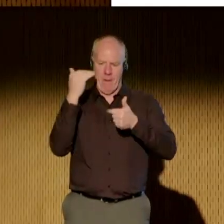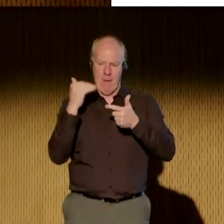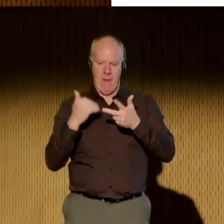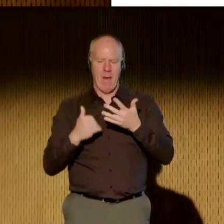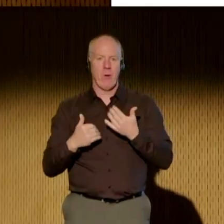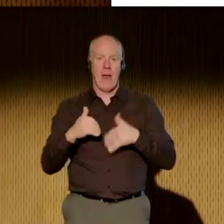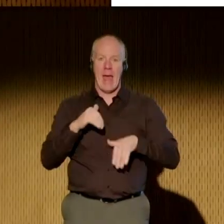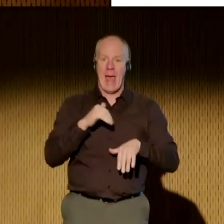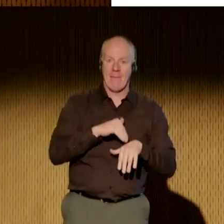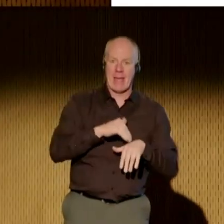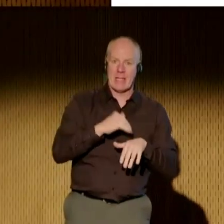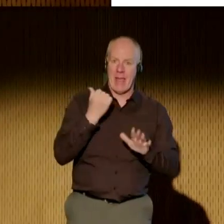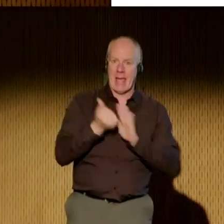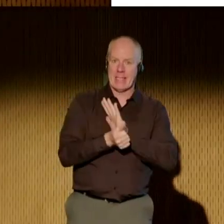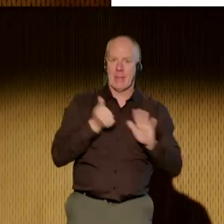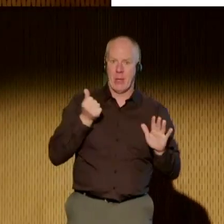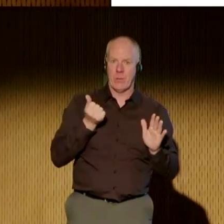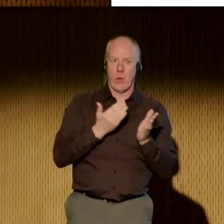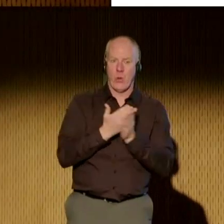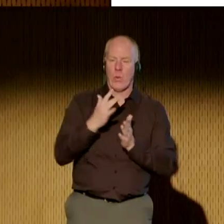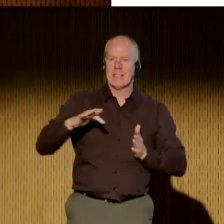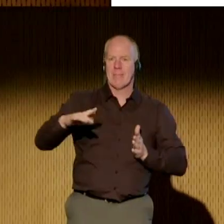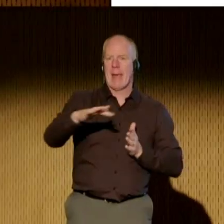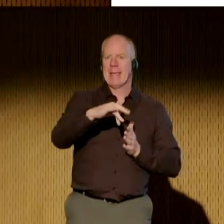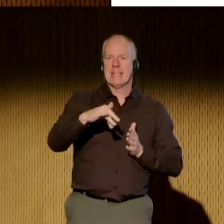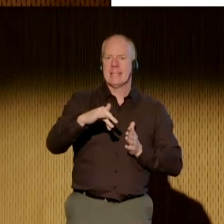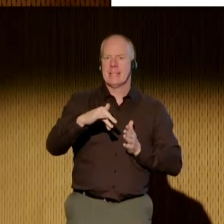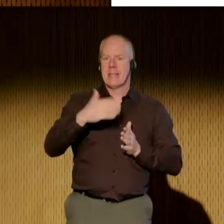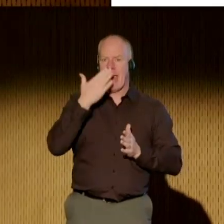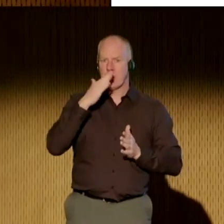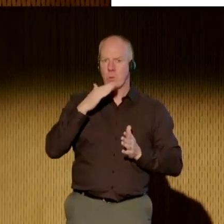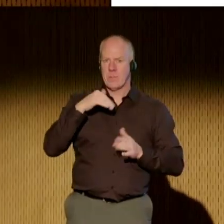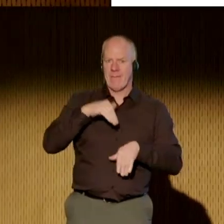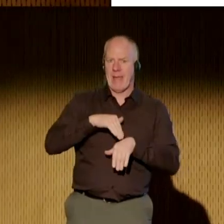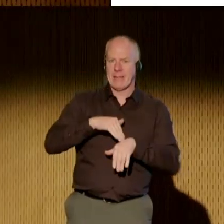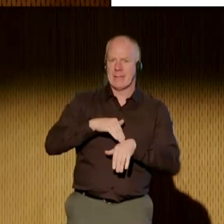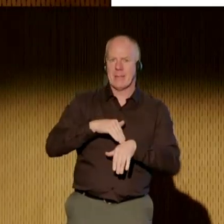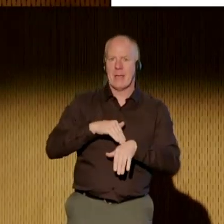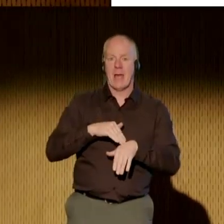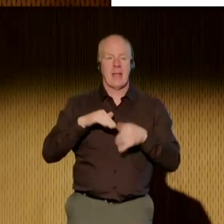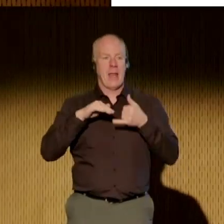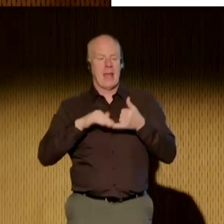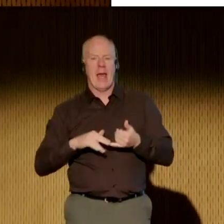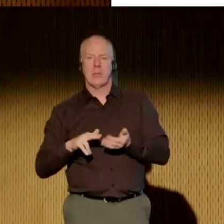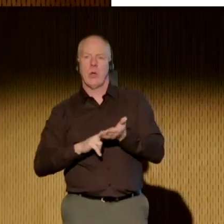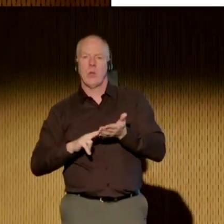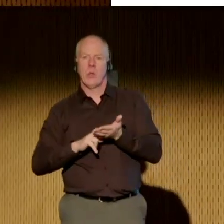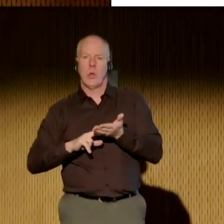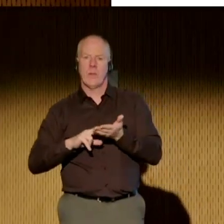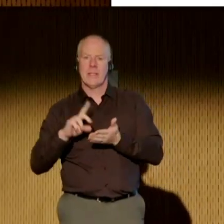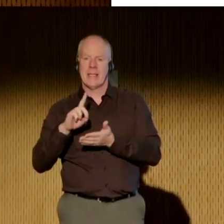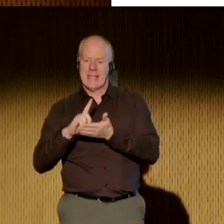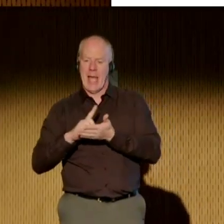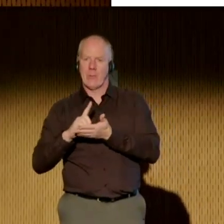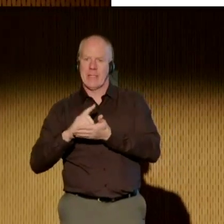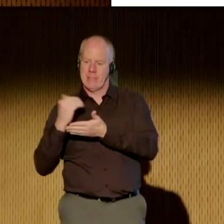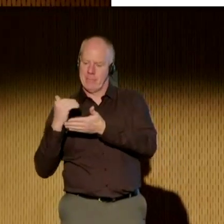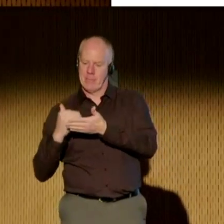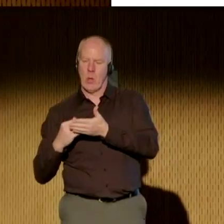experiential spatial attributes. And then at last we employed the diary method with students. They